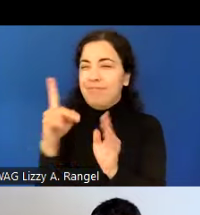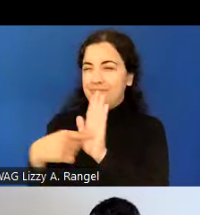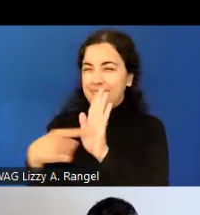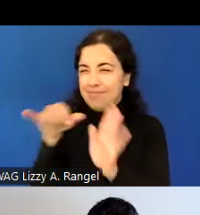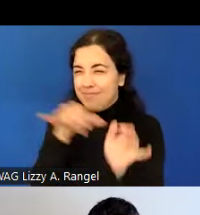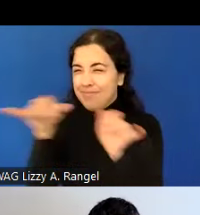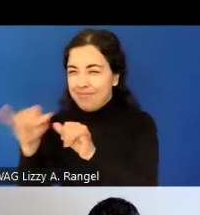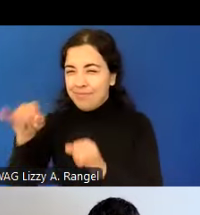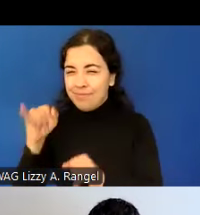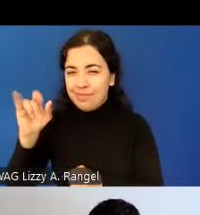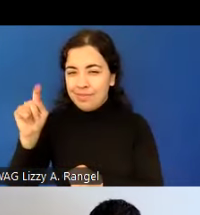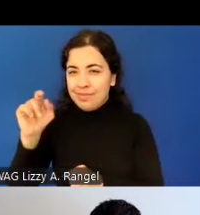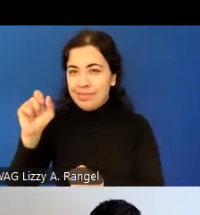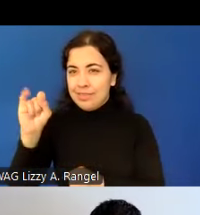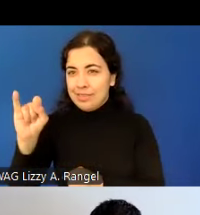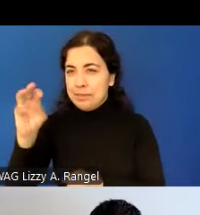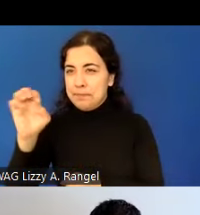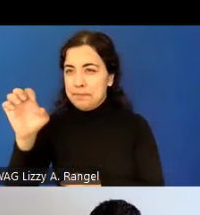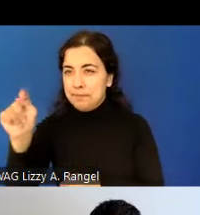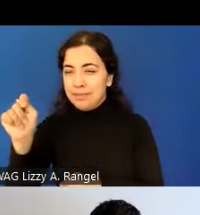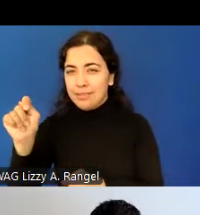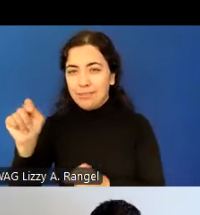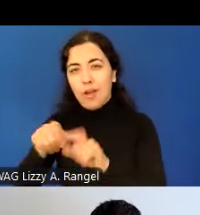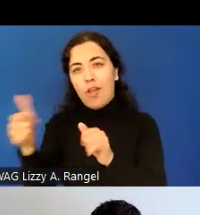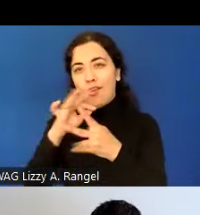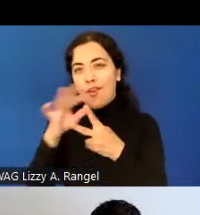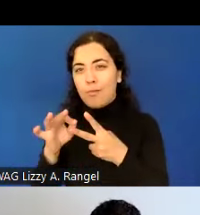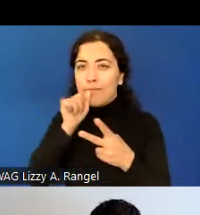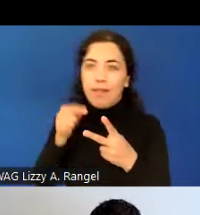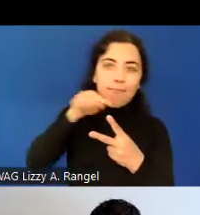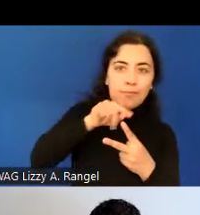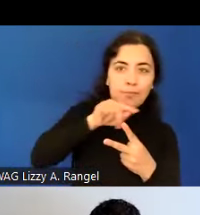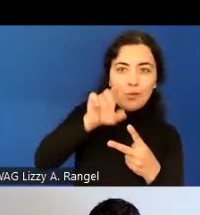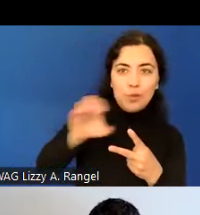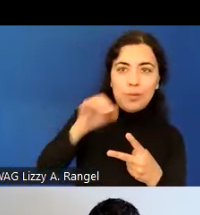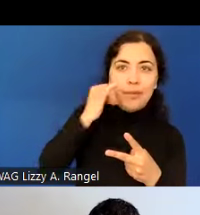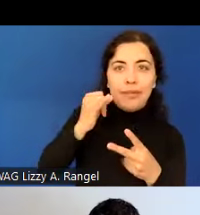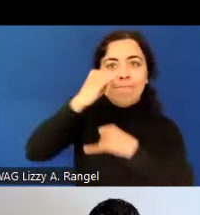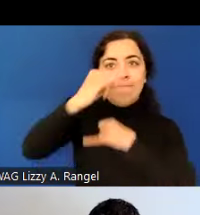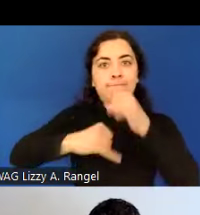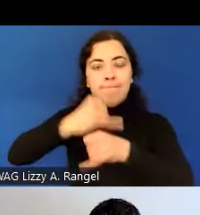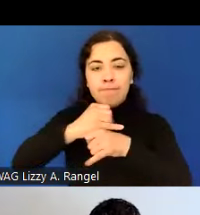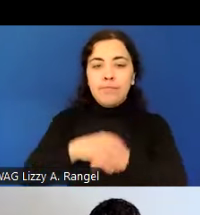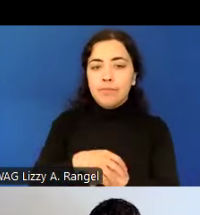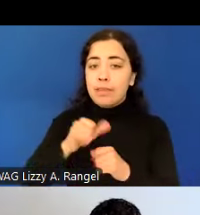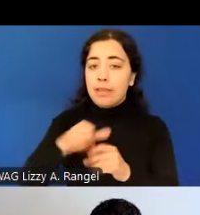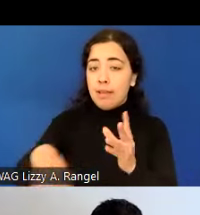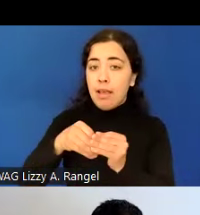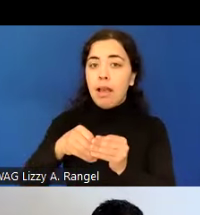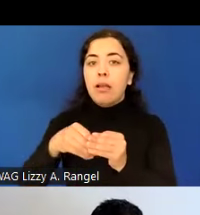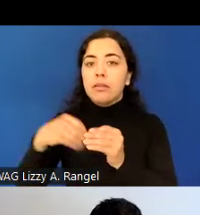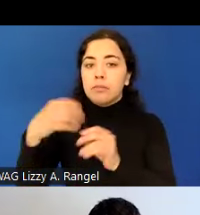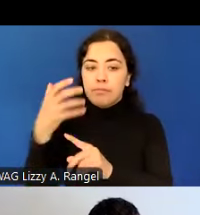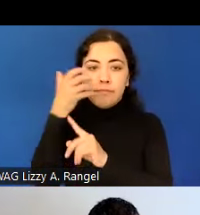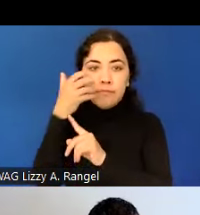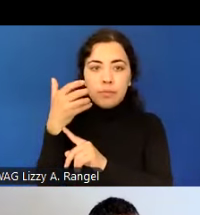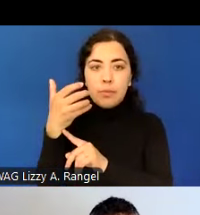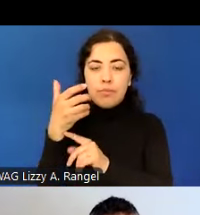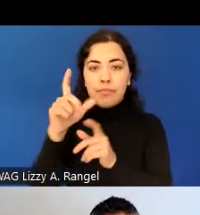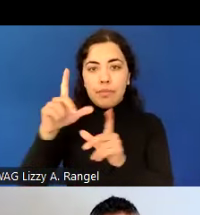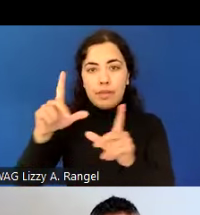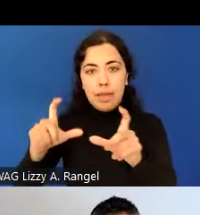an alternative to Zoom. You can add your camera desktop or phone to video ninja and then use it